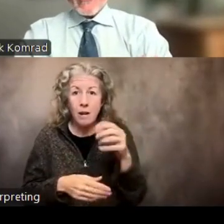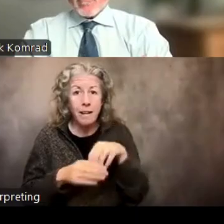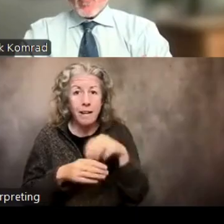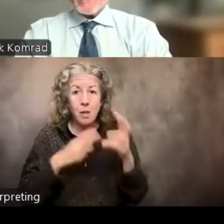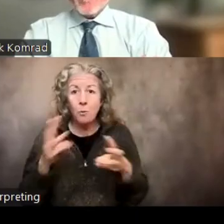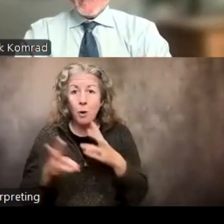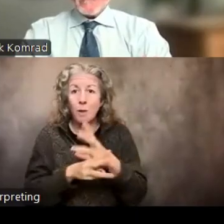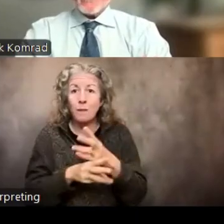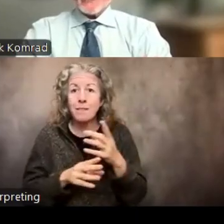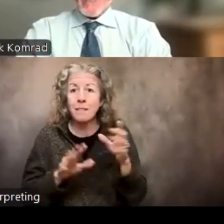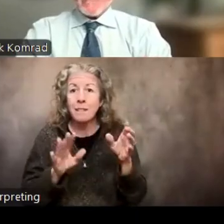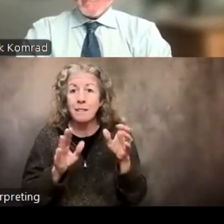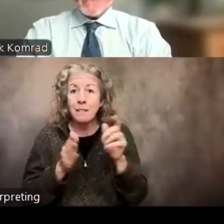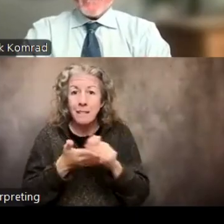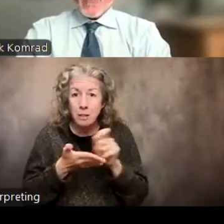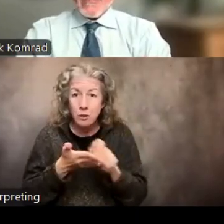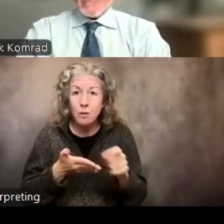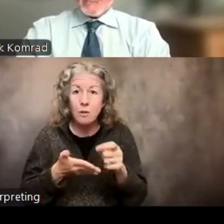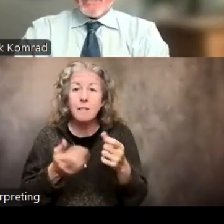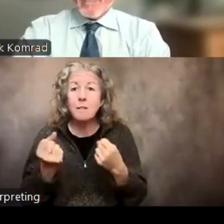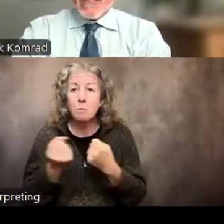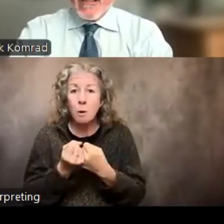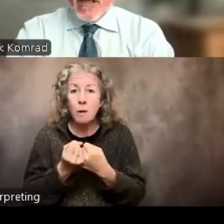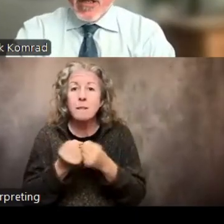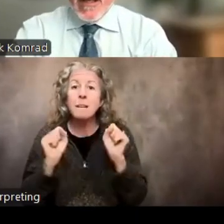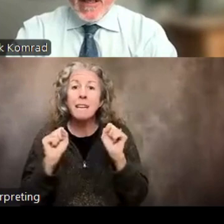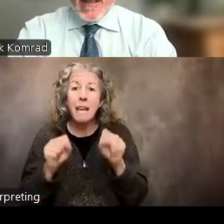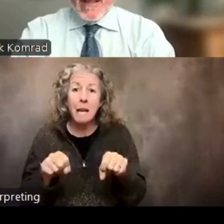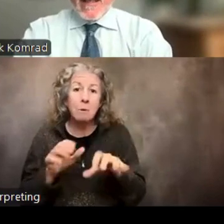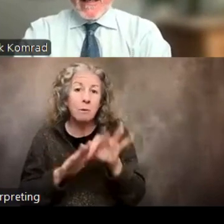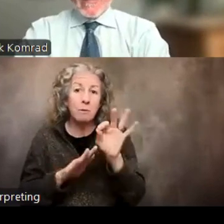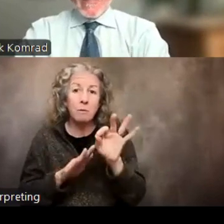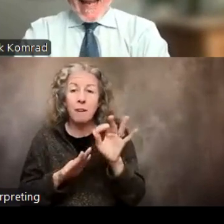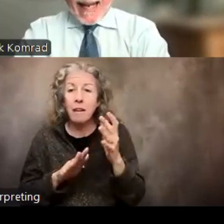supports being able to identify irremediability In any